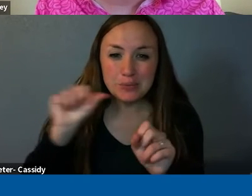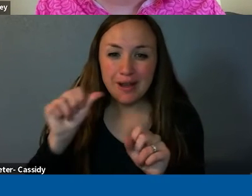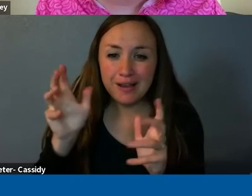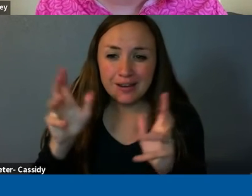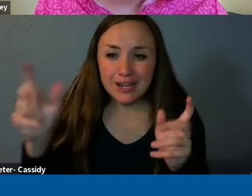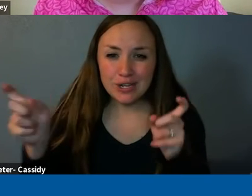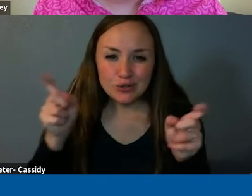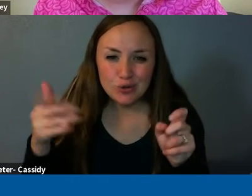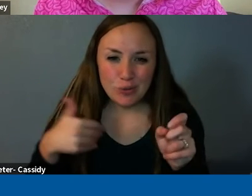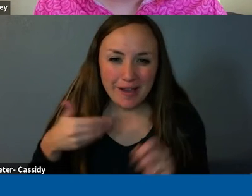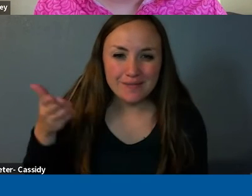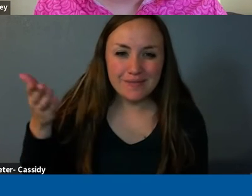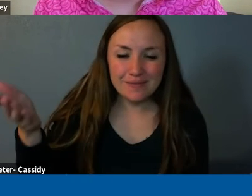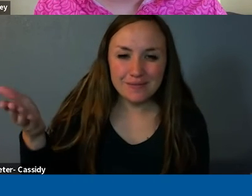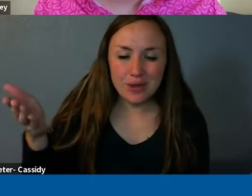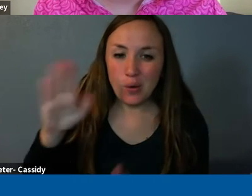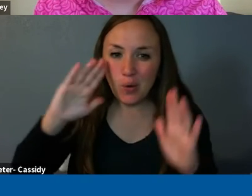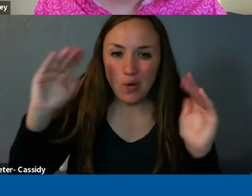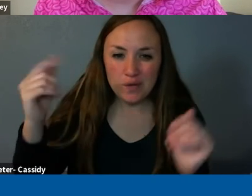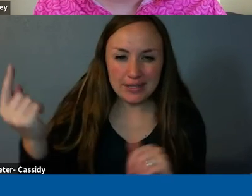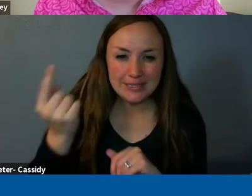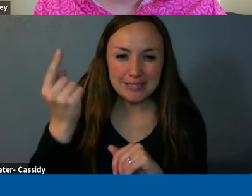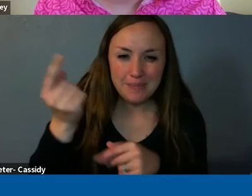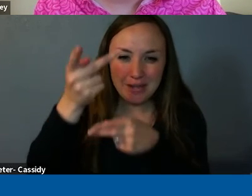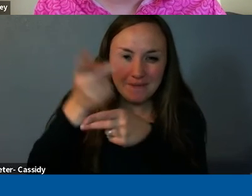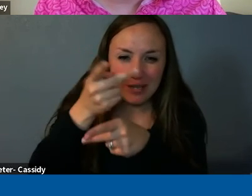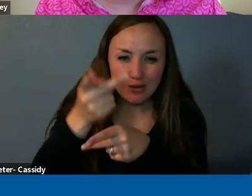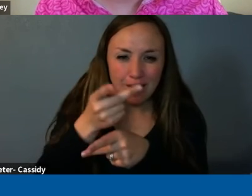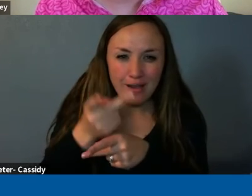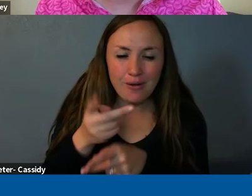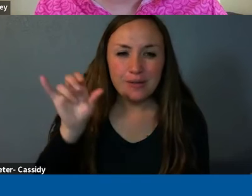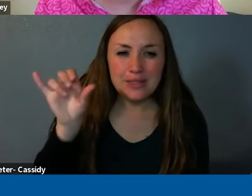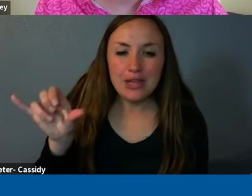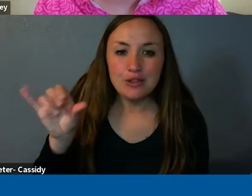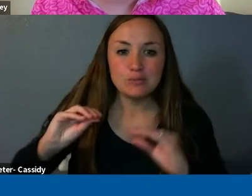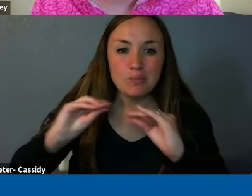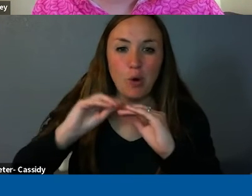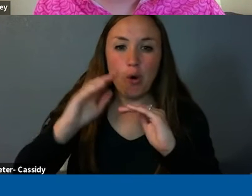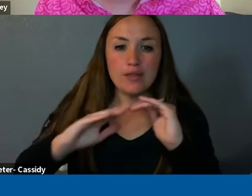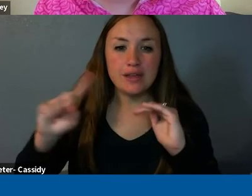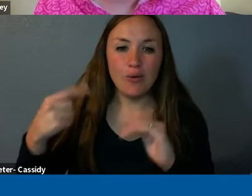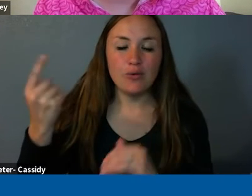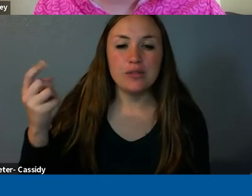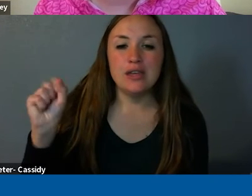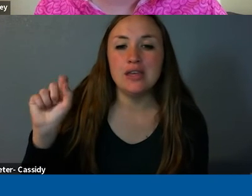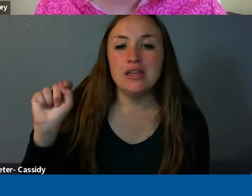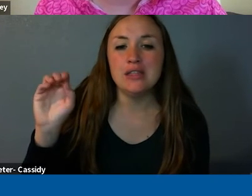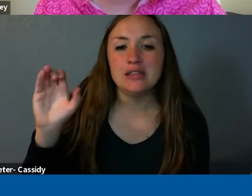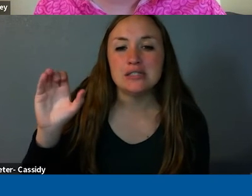So hopefully somebody figured out that, you know, there's more than just the stock themes and that they can customize it.